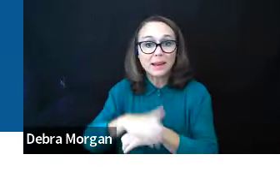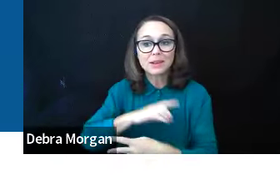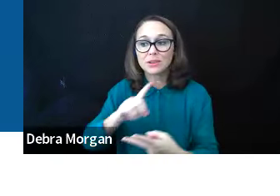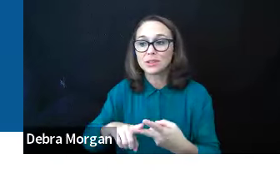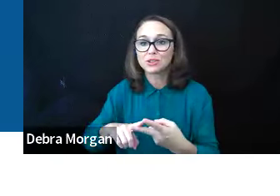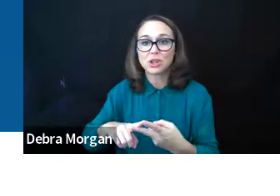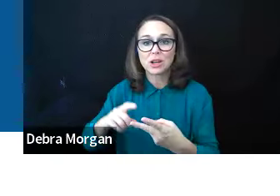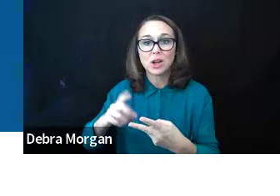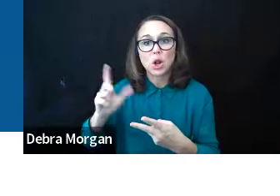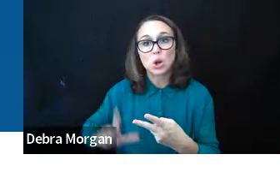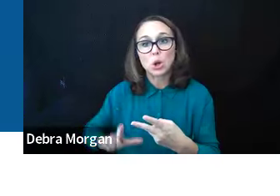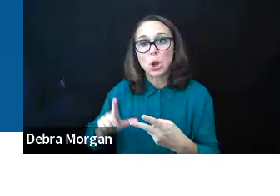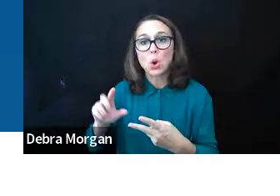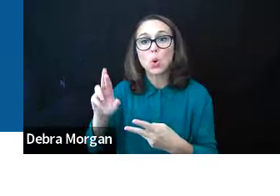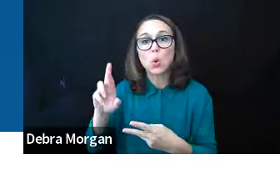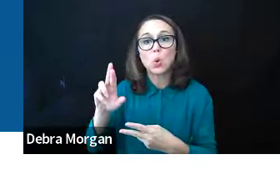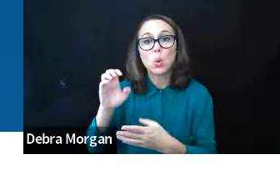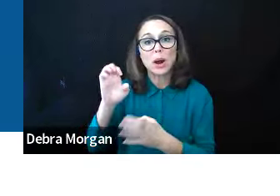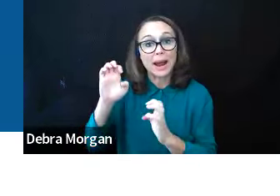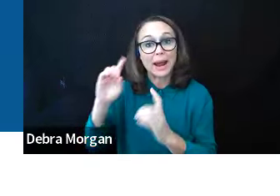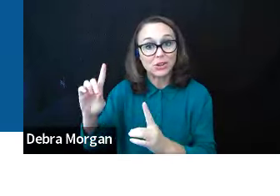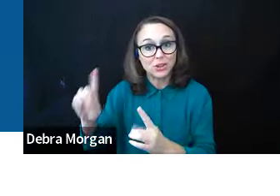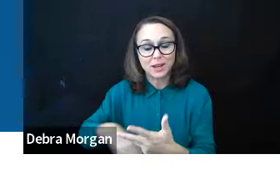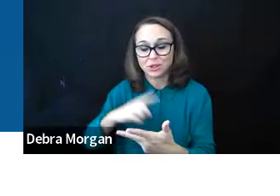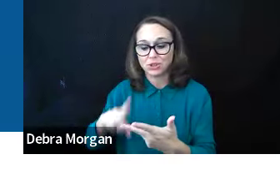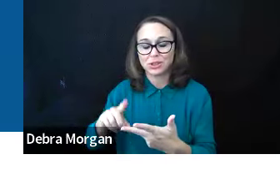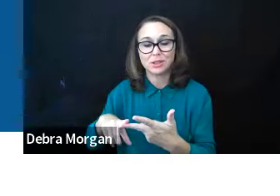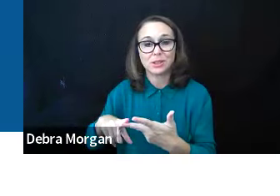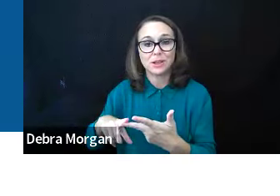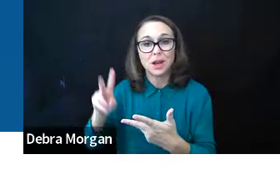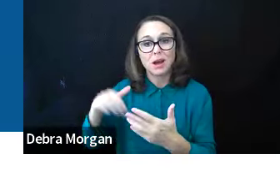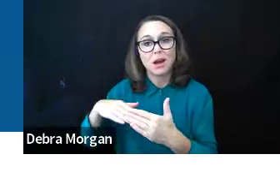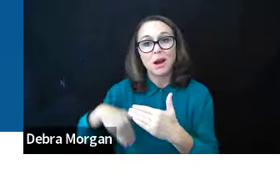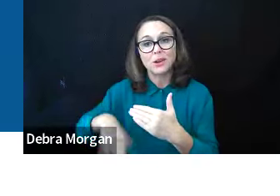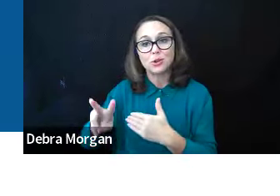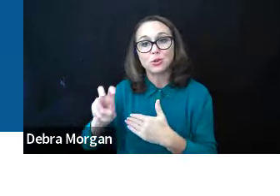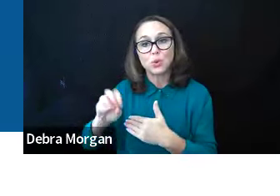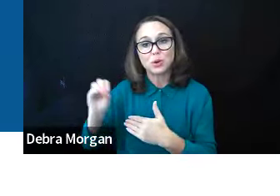lower rates of educational attainment, and under the 200% poverty level, all using data from the